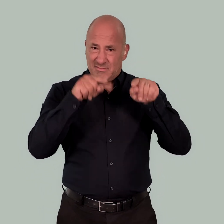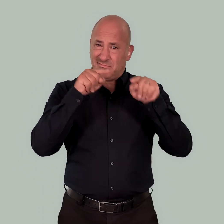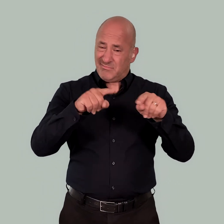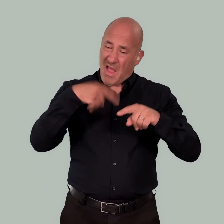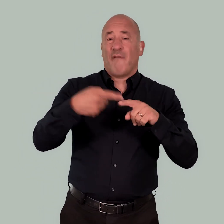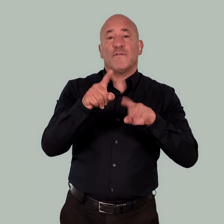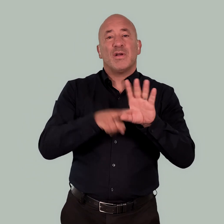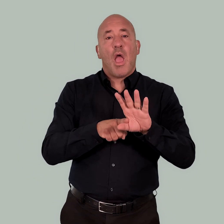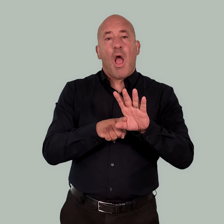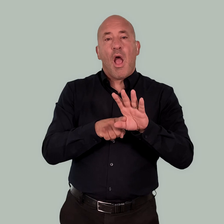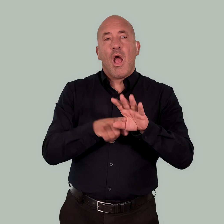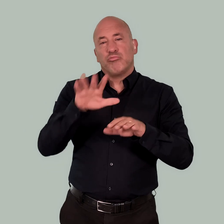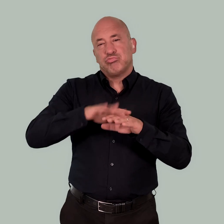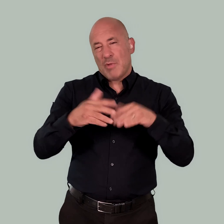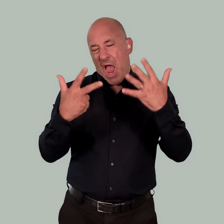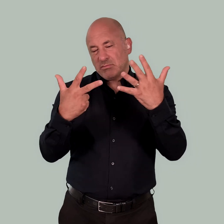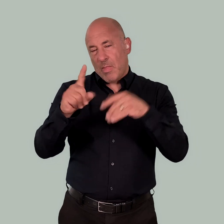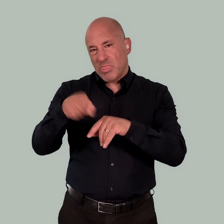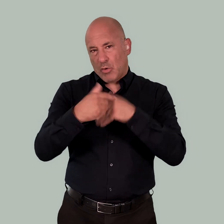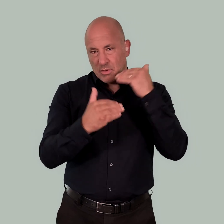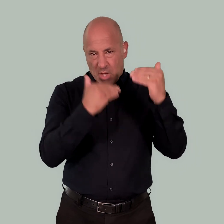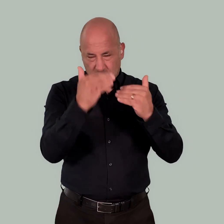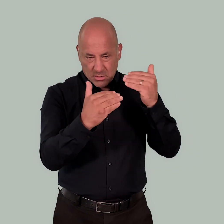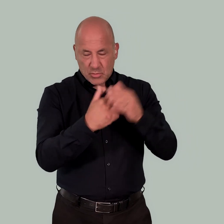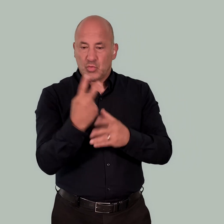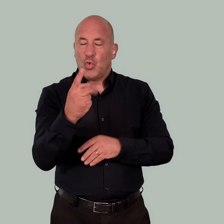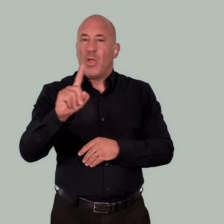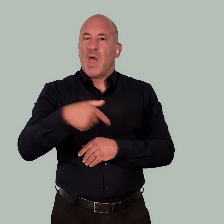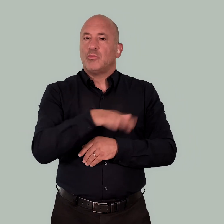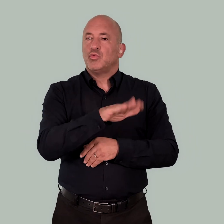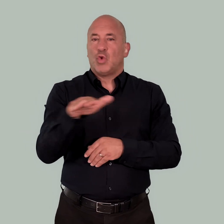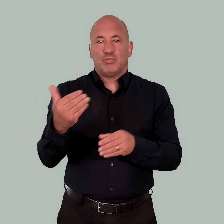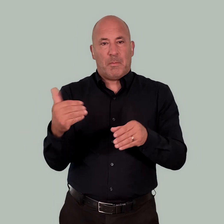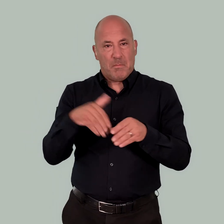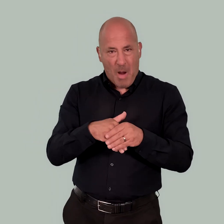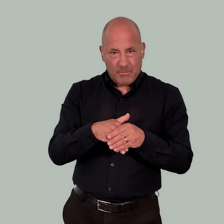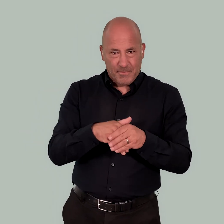The HSE is conducted annually with 8,000 adults and 2,000 children taking part.